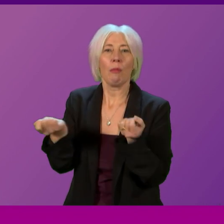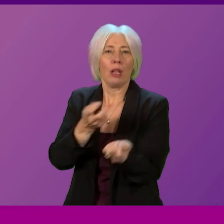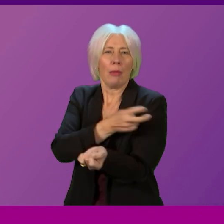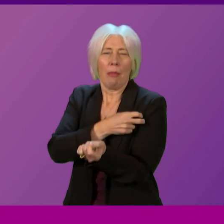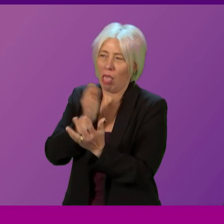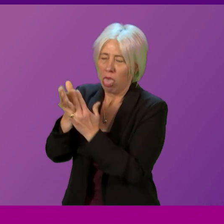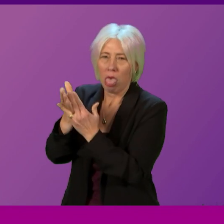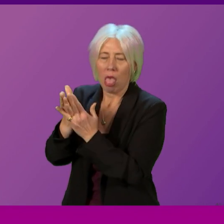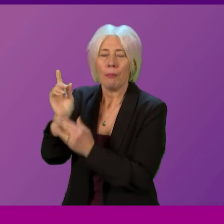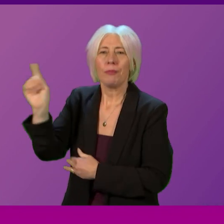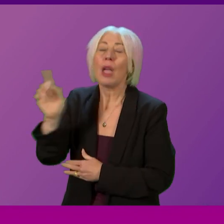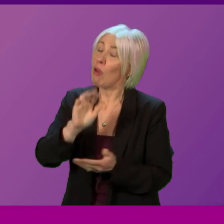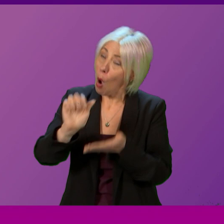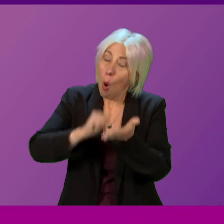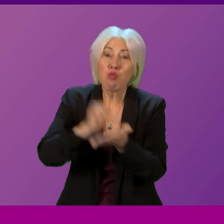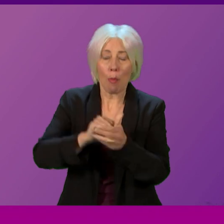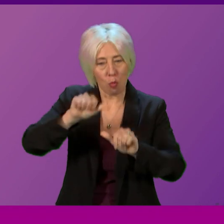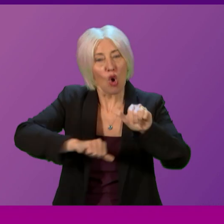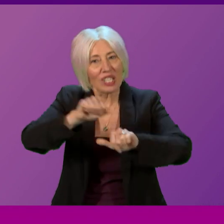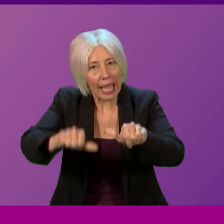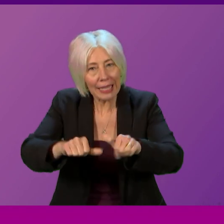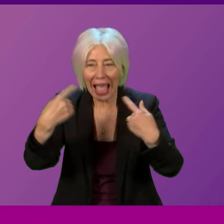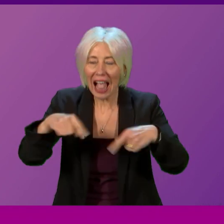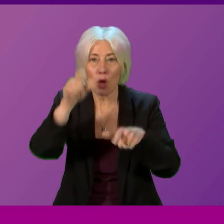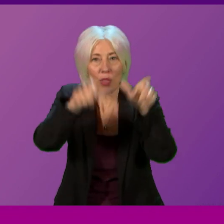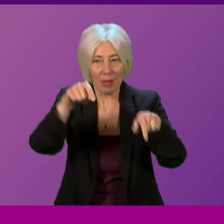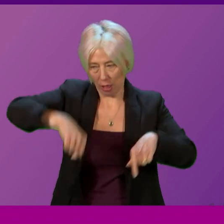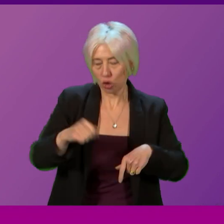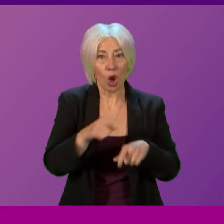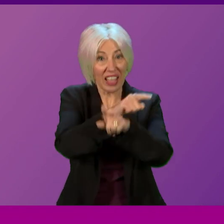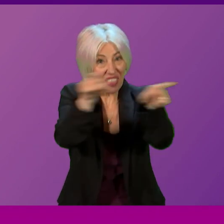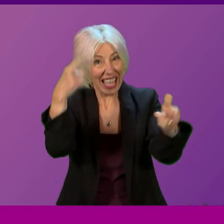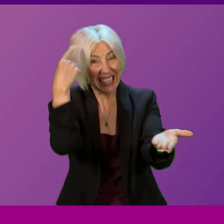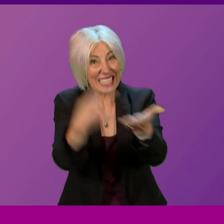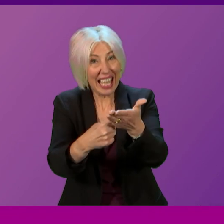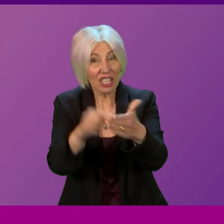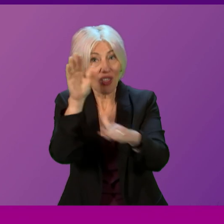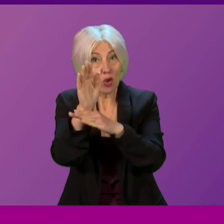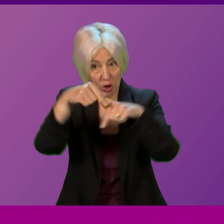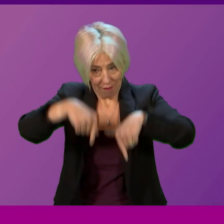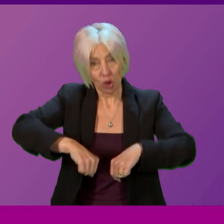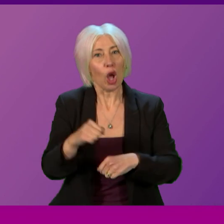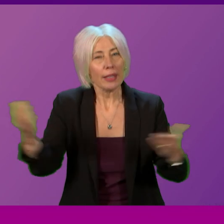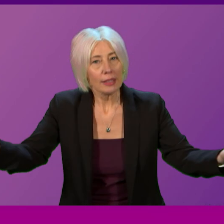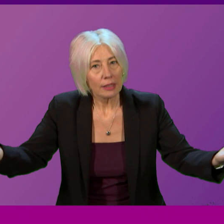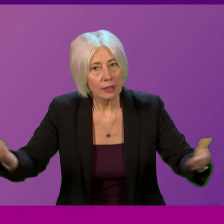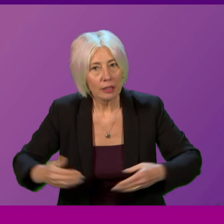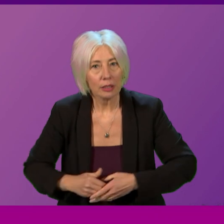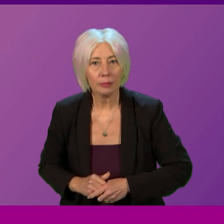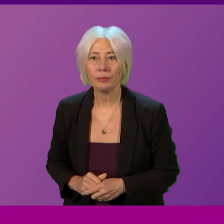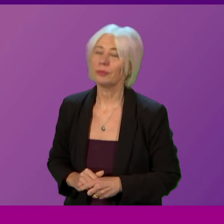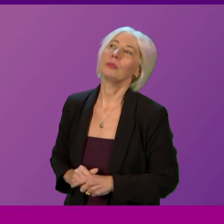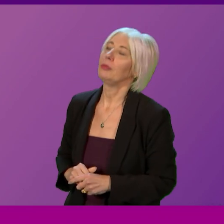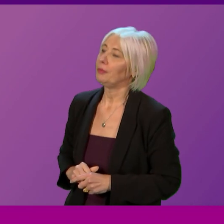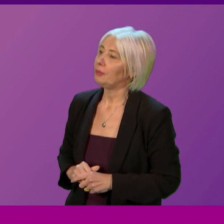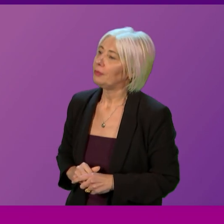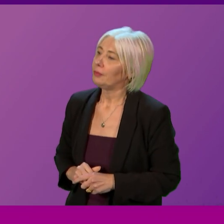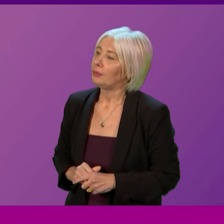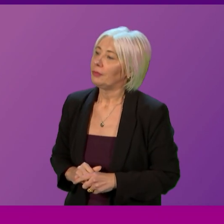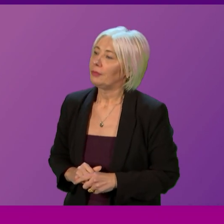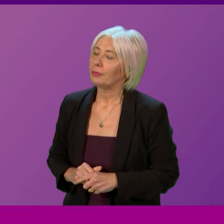Let us have a proper process and let the people of Scotland decide our own future.